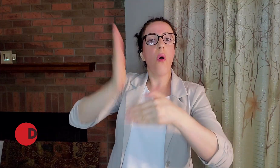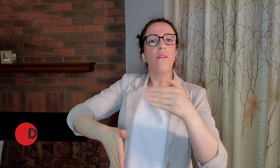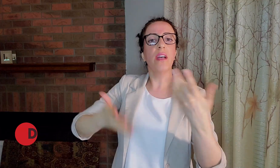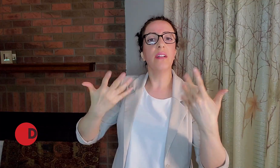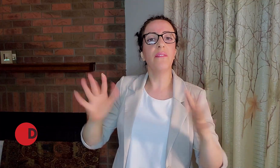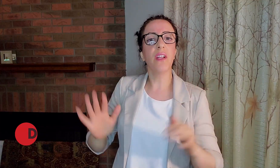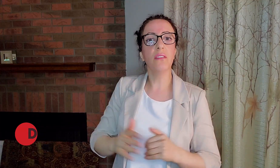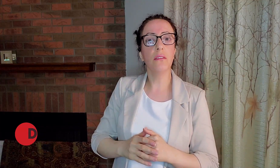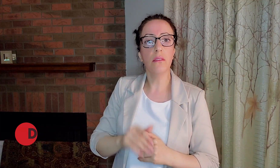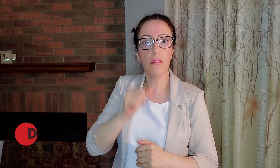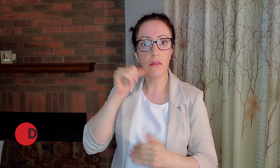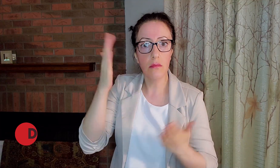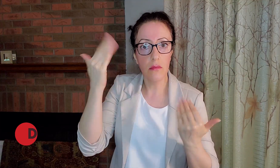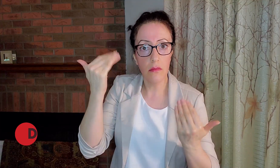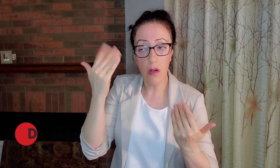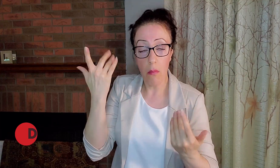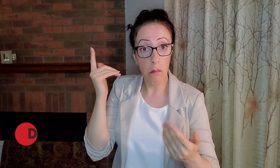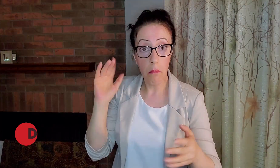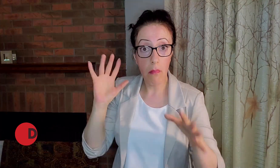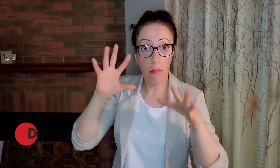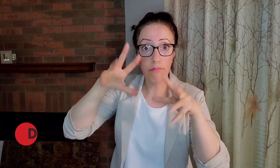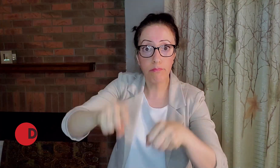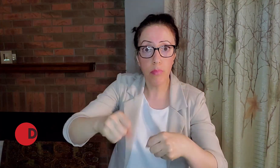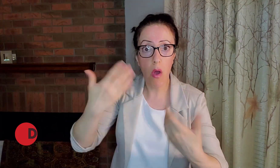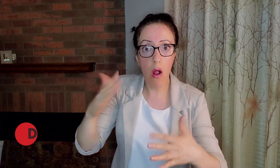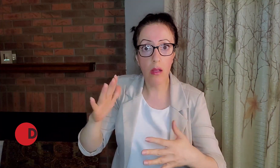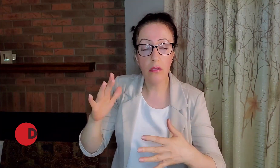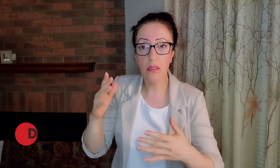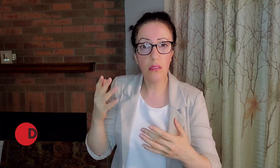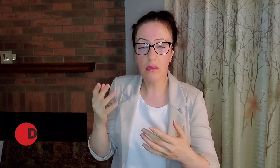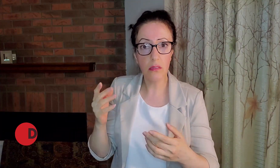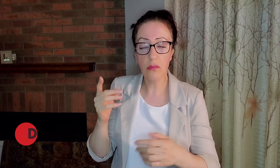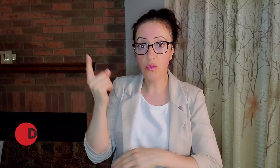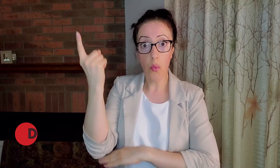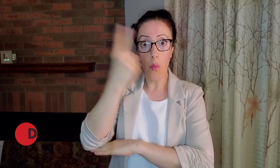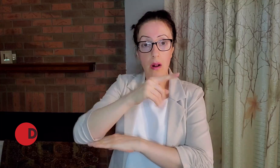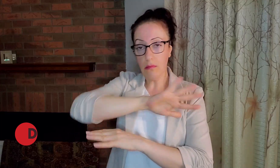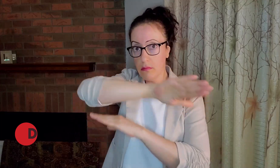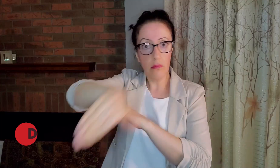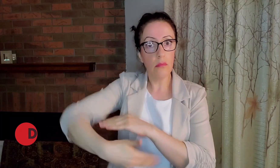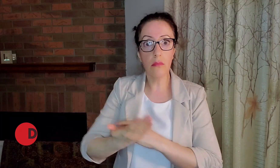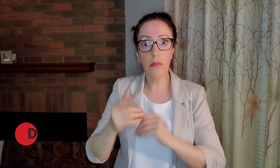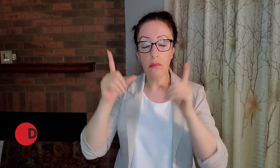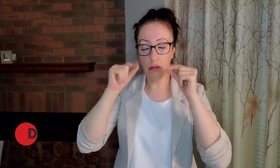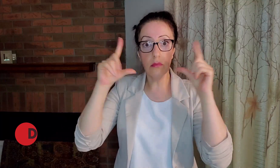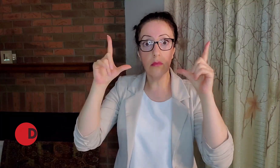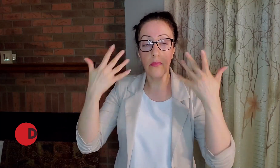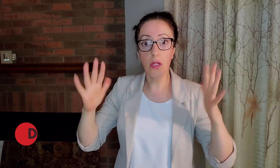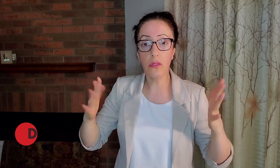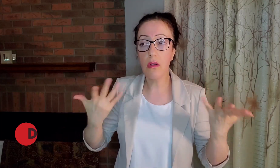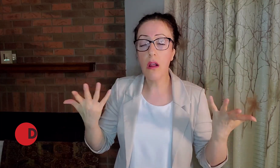But then came back and took over in practically one day or overnight...